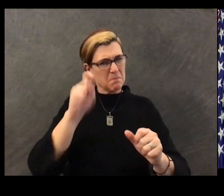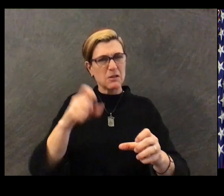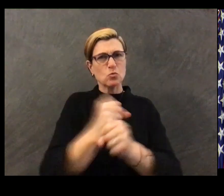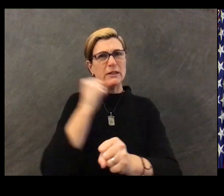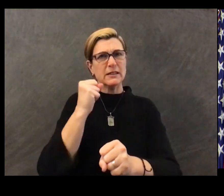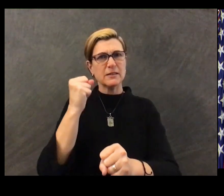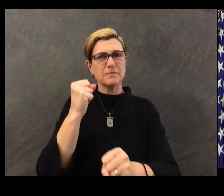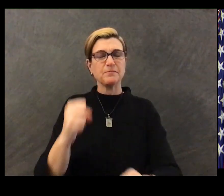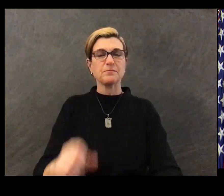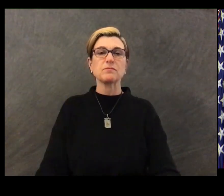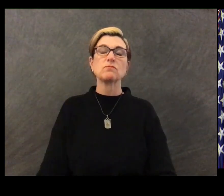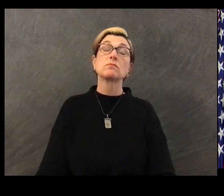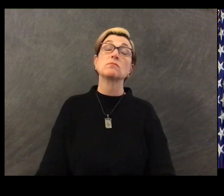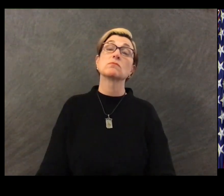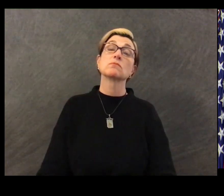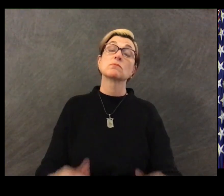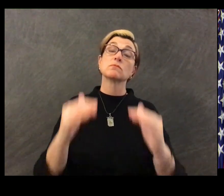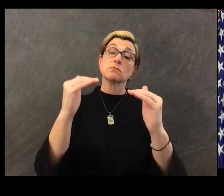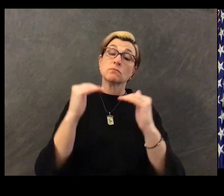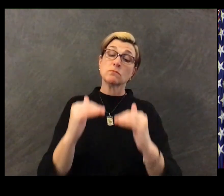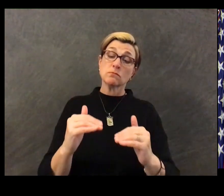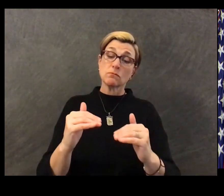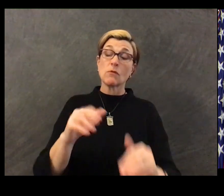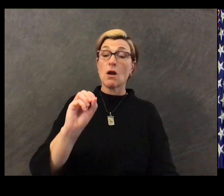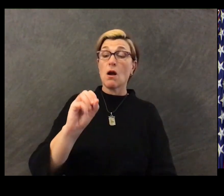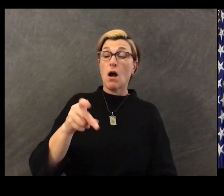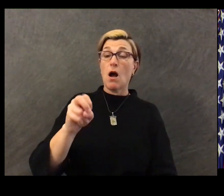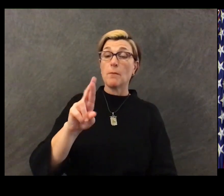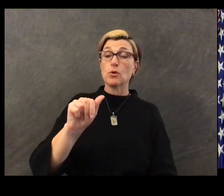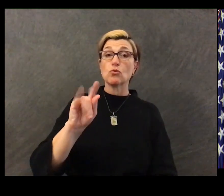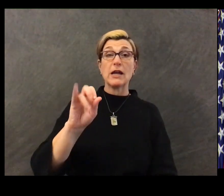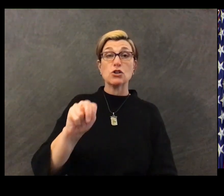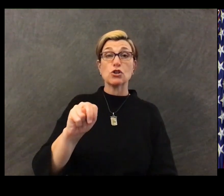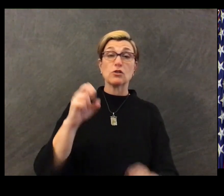idea of our great military men and women the Thunderbirds and the Blue Angels